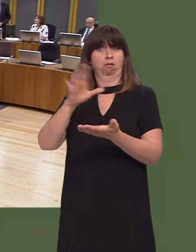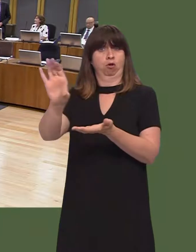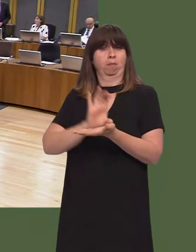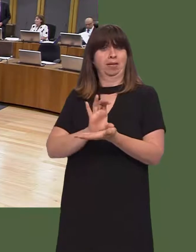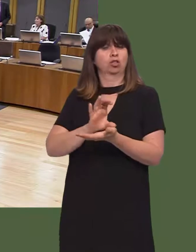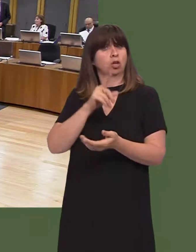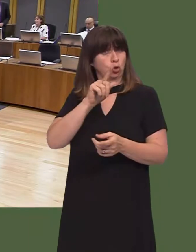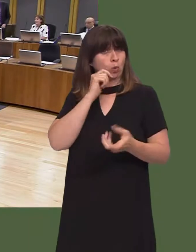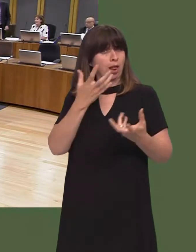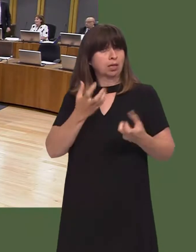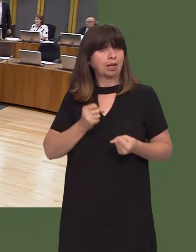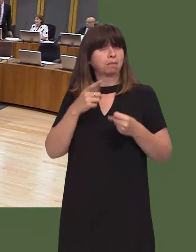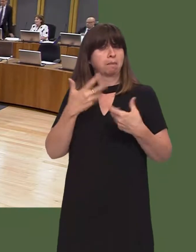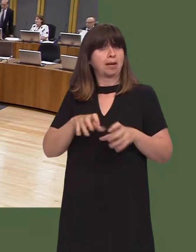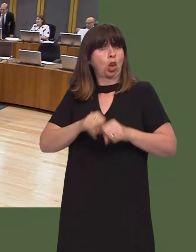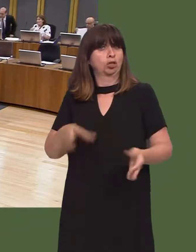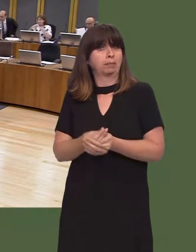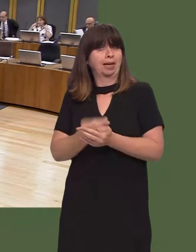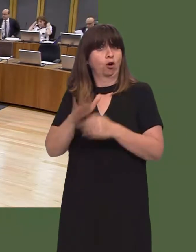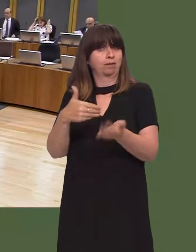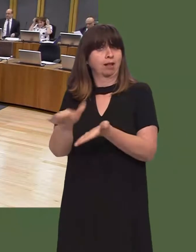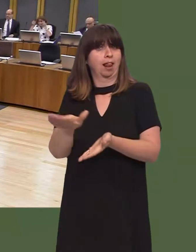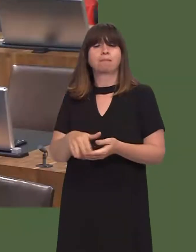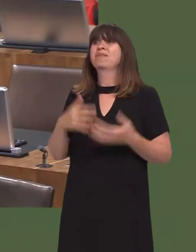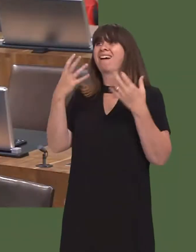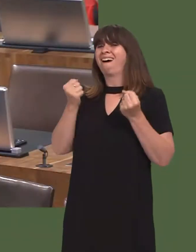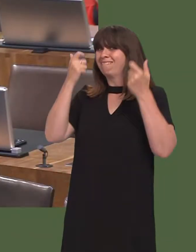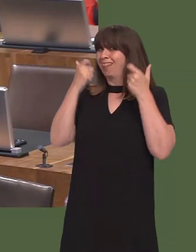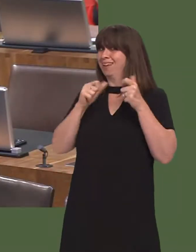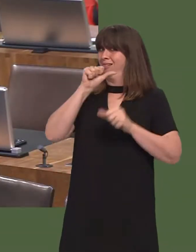he first needs to accept that he made a loss? Carwyn Jones: There are legal proceedings